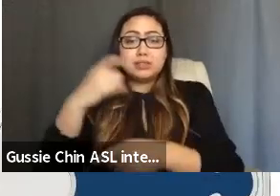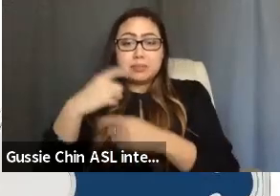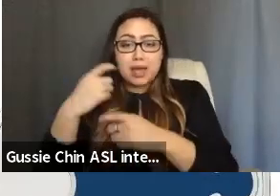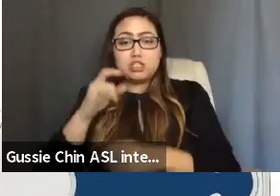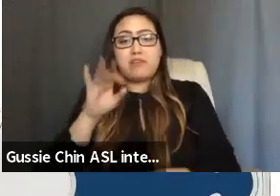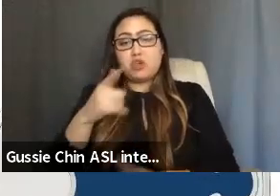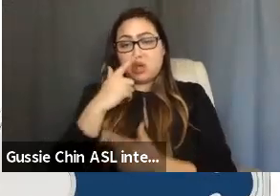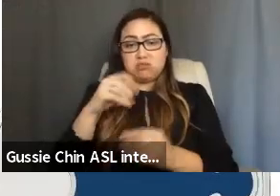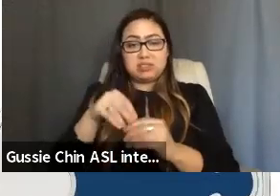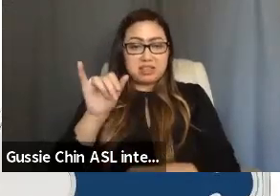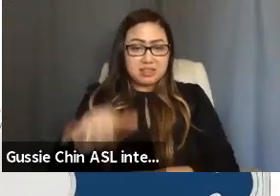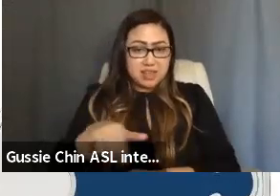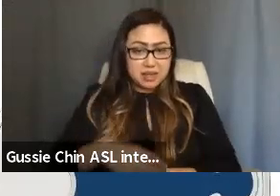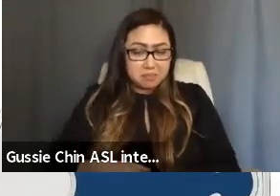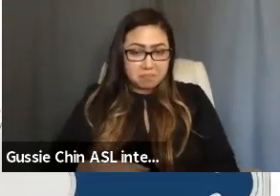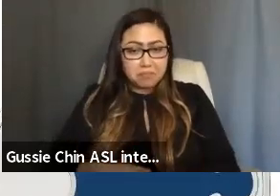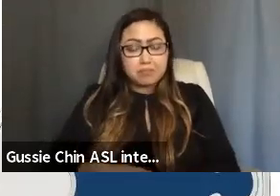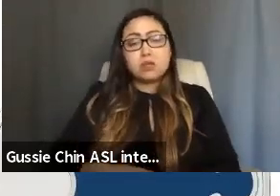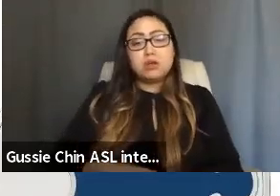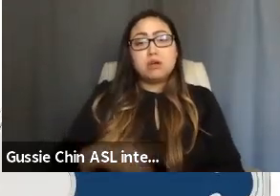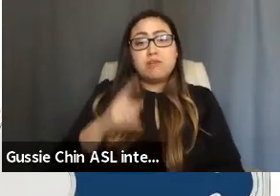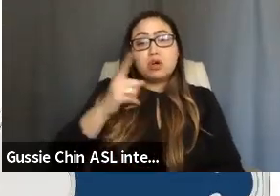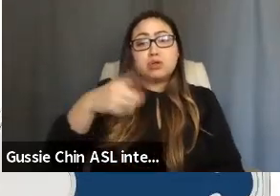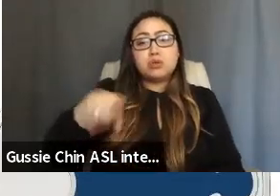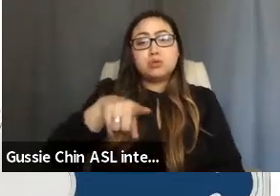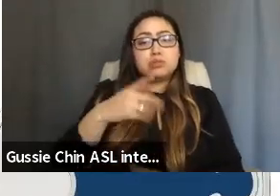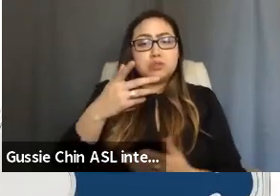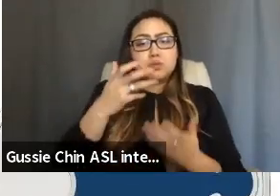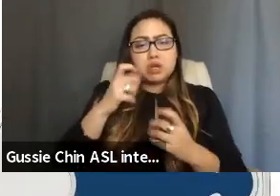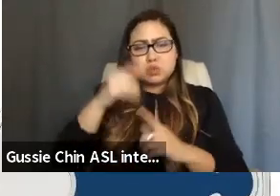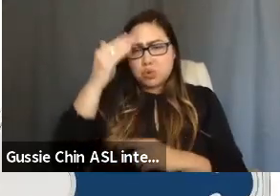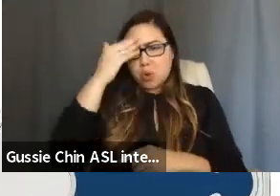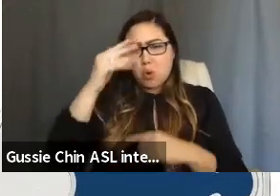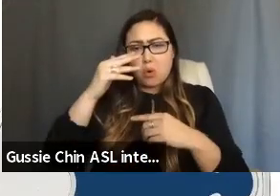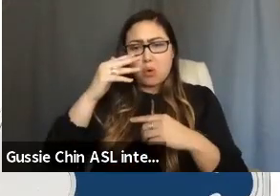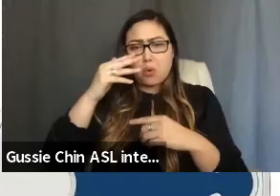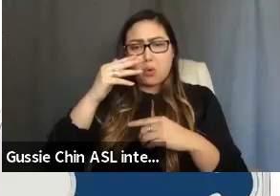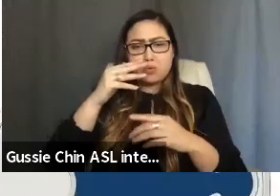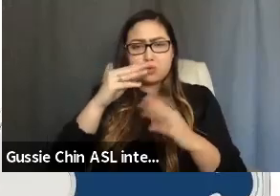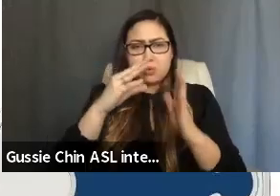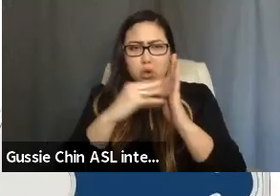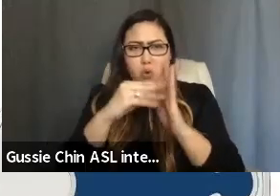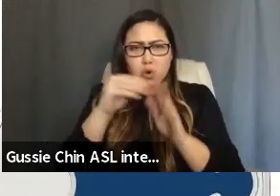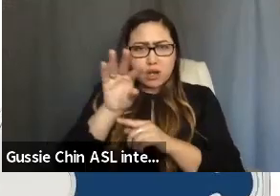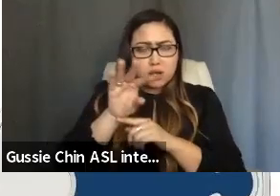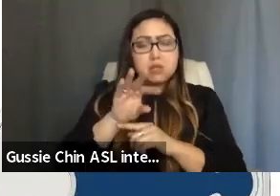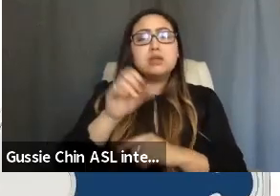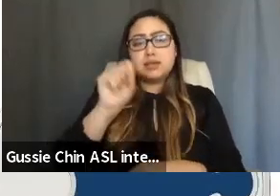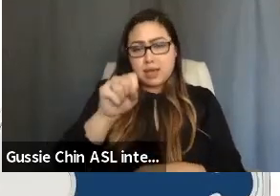For those of you who are asking about the recording, this is being recorded, as I mentioned before, and it will be available at